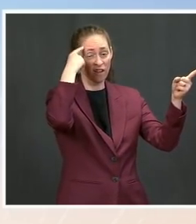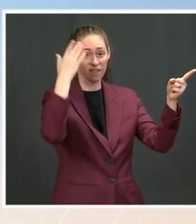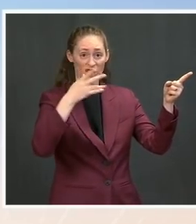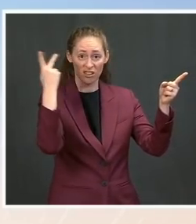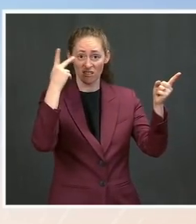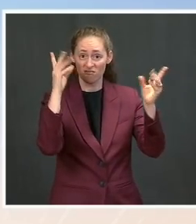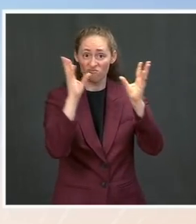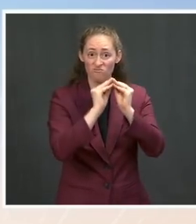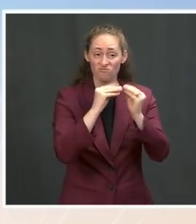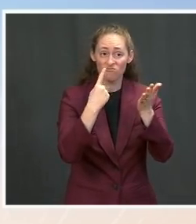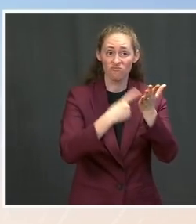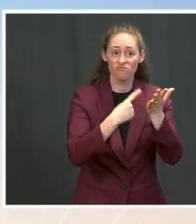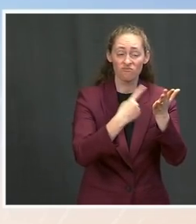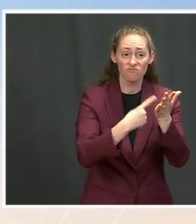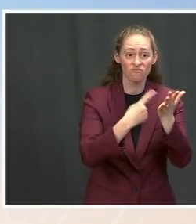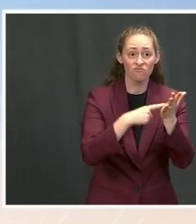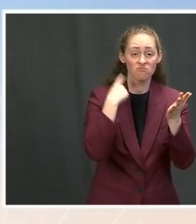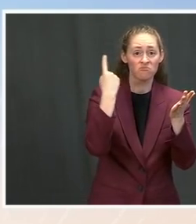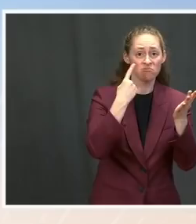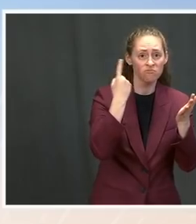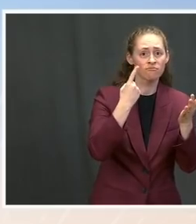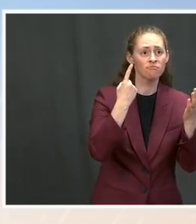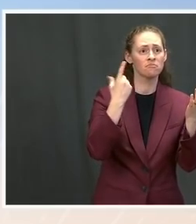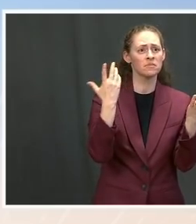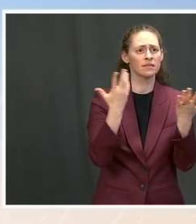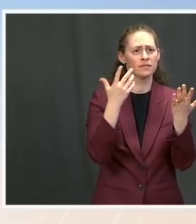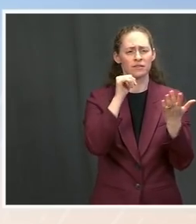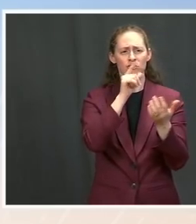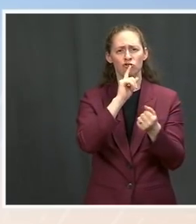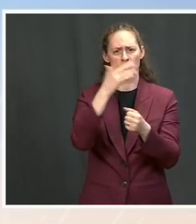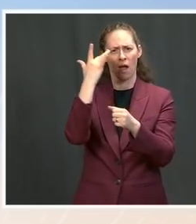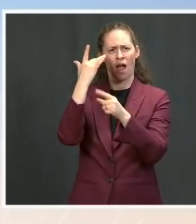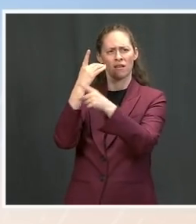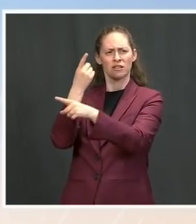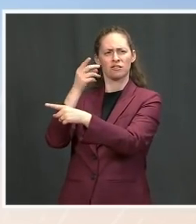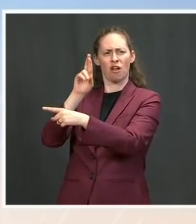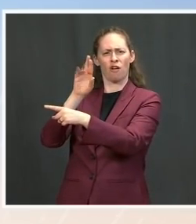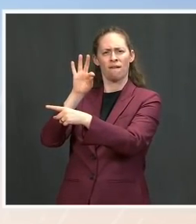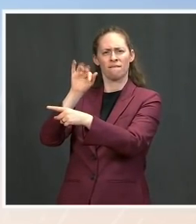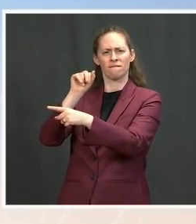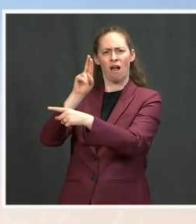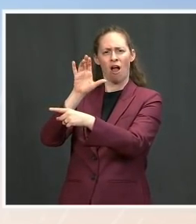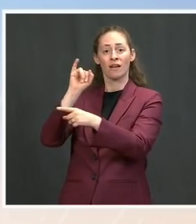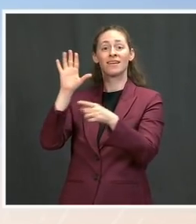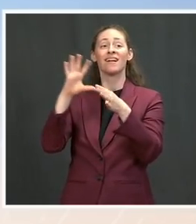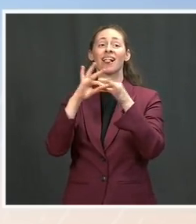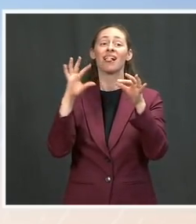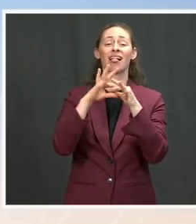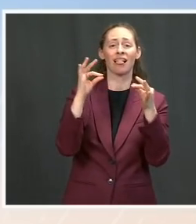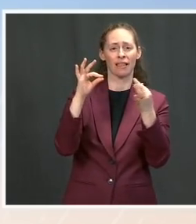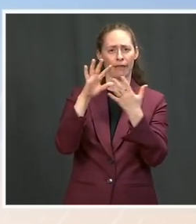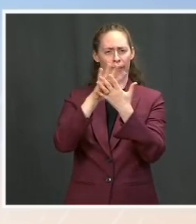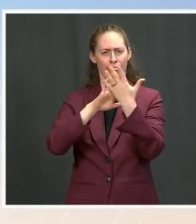"an elusive concept of a number." So, is that no longer the administration's goal? Does the White House not believe that's possible?